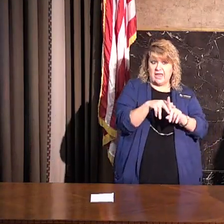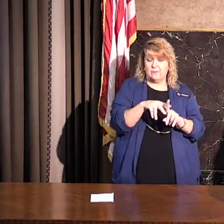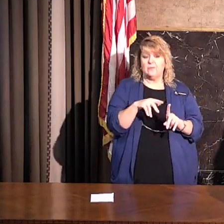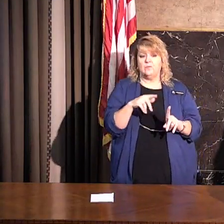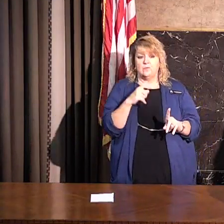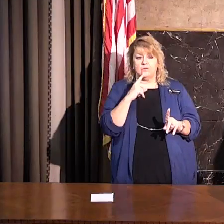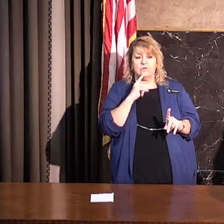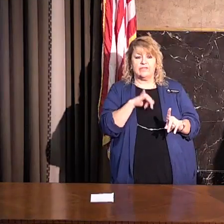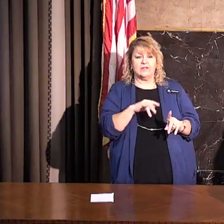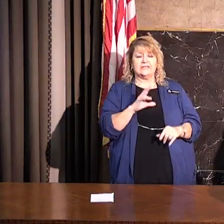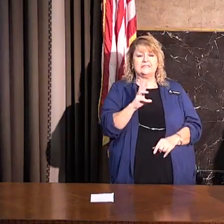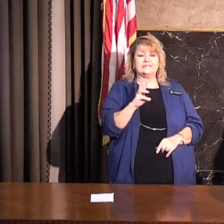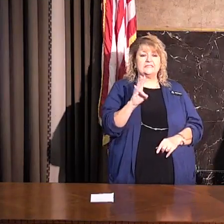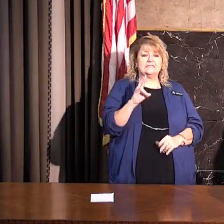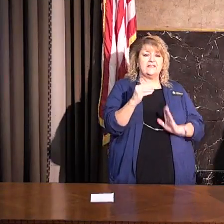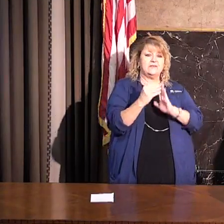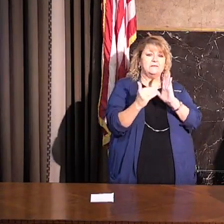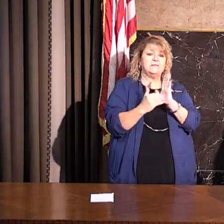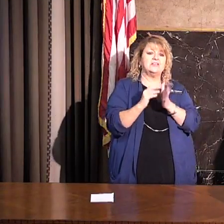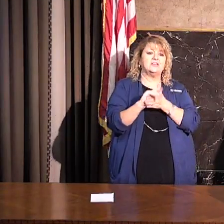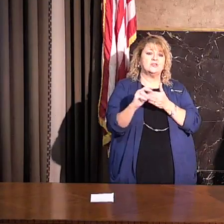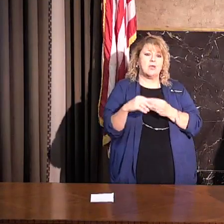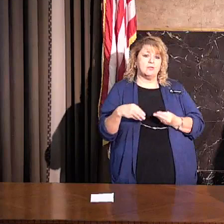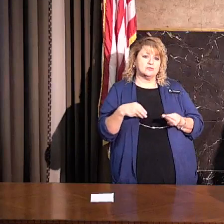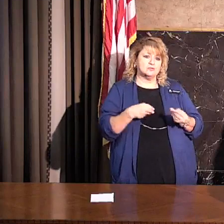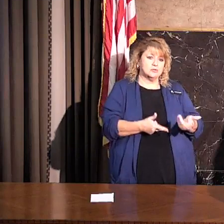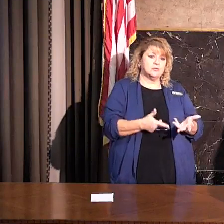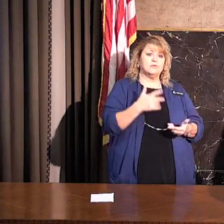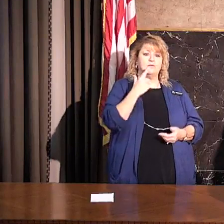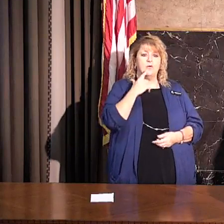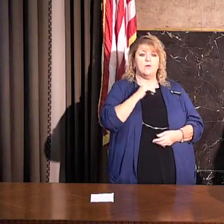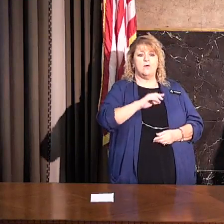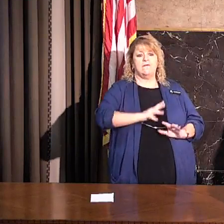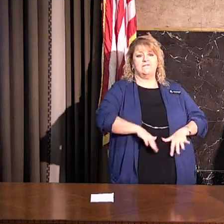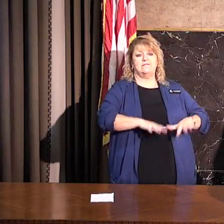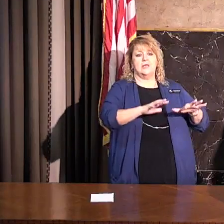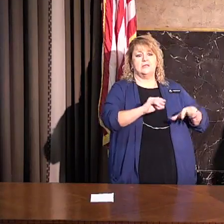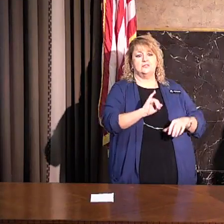Louisiana about 67 million 67 million dollars has thus far